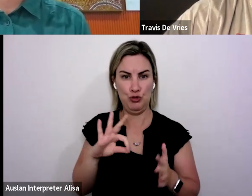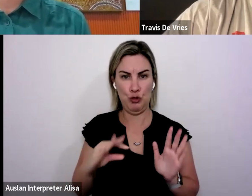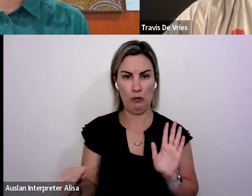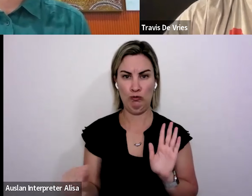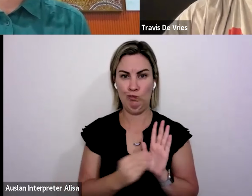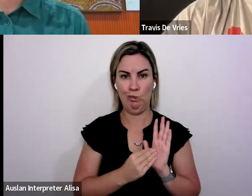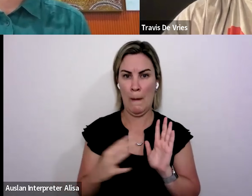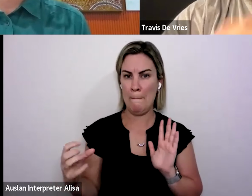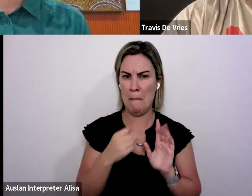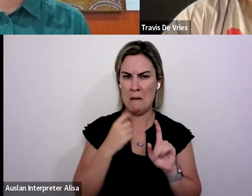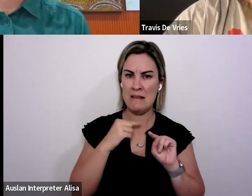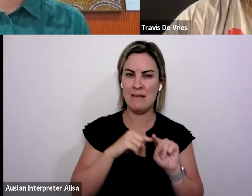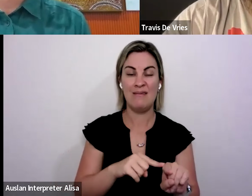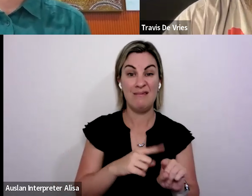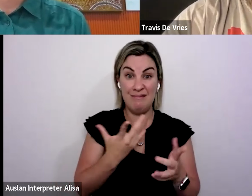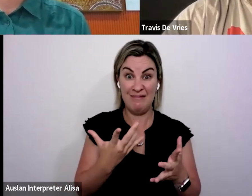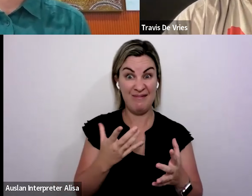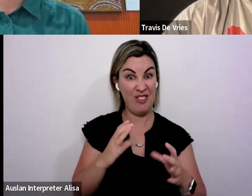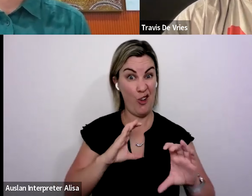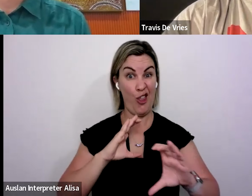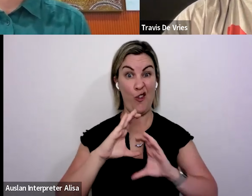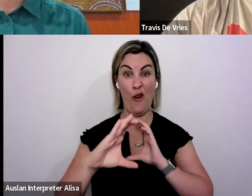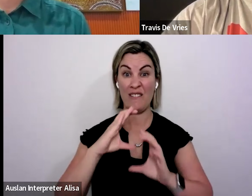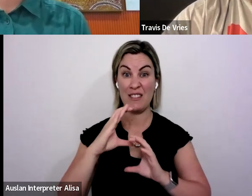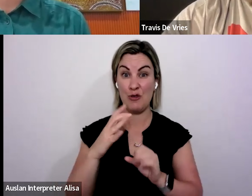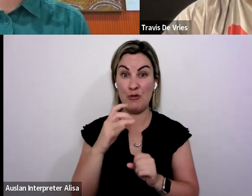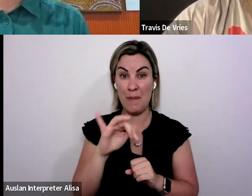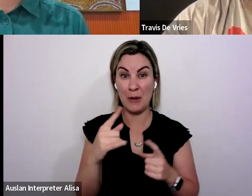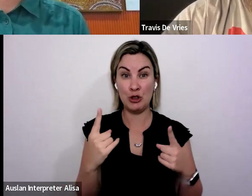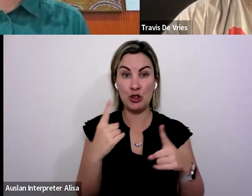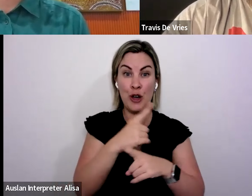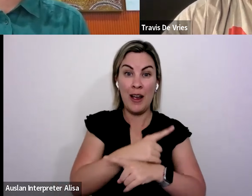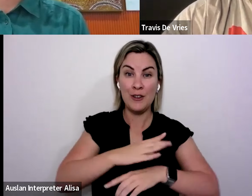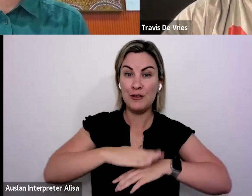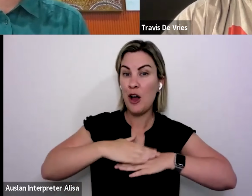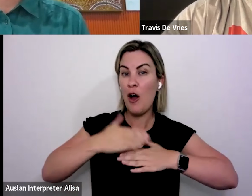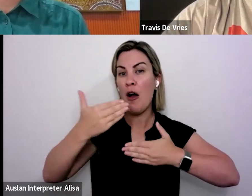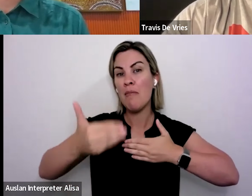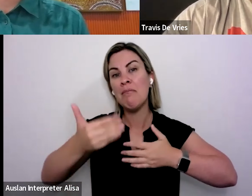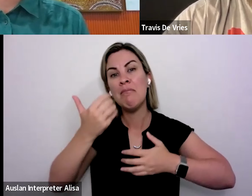And that may mean that the project that you wanna do doesn't make